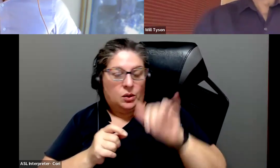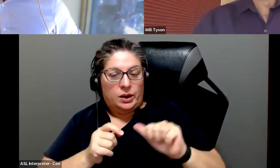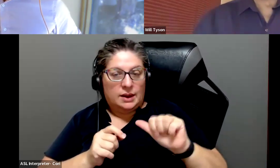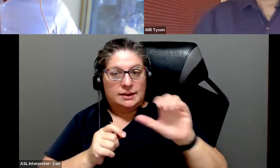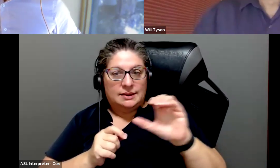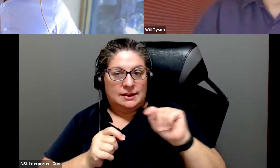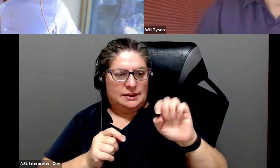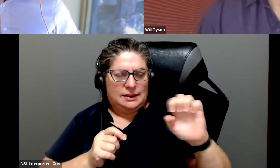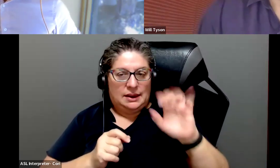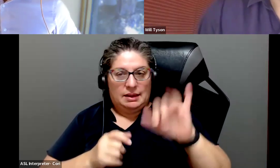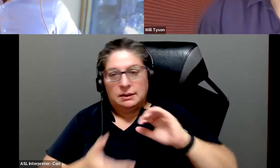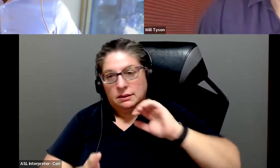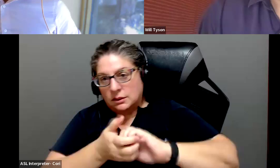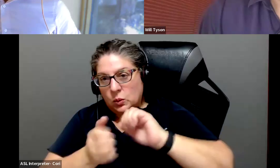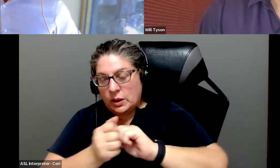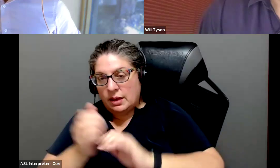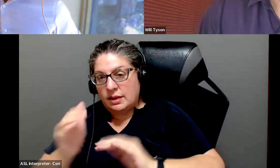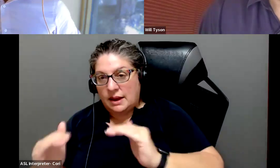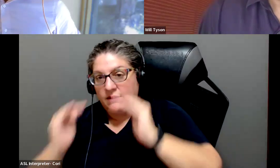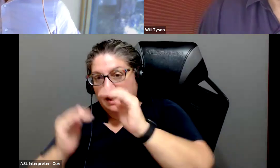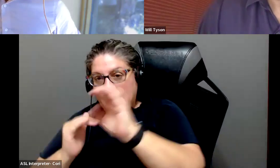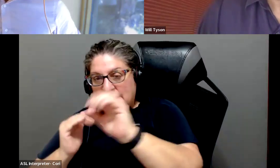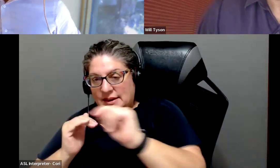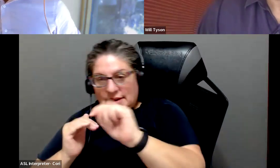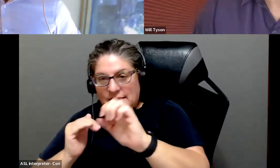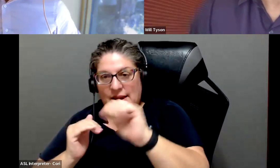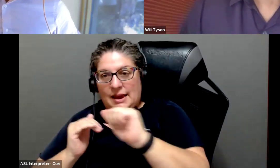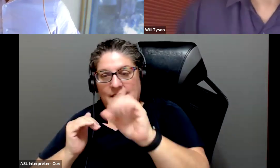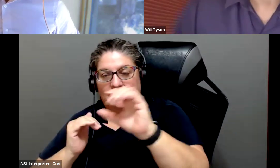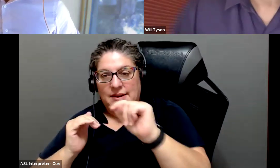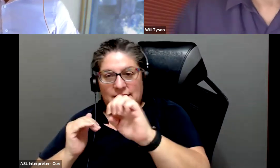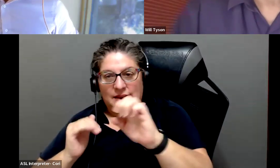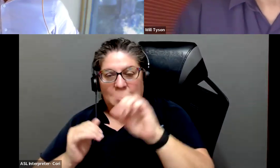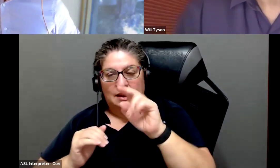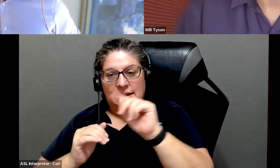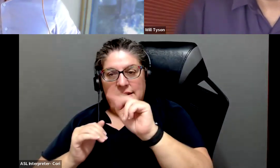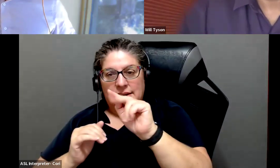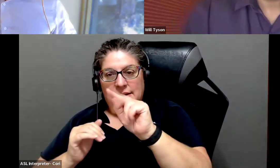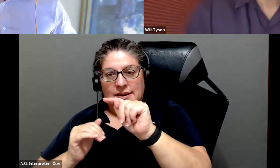And that one s in partnership with advanced CTE, ACE and the Tennessee Board of Regents.